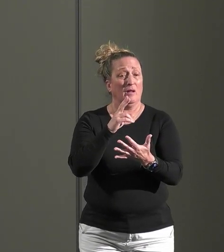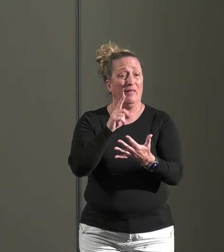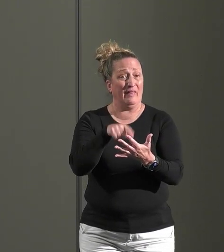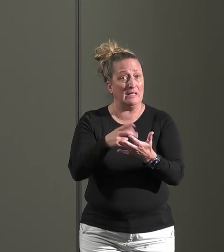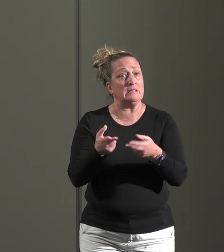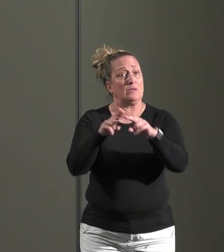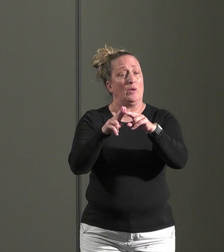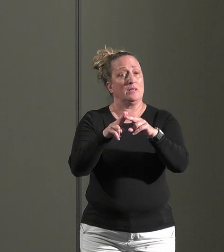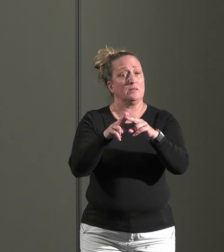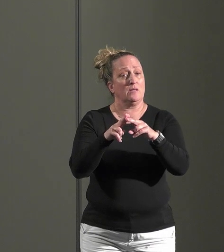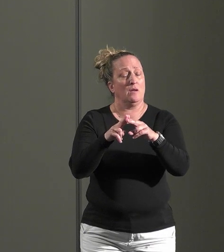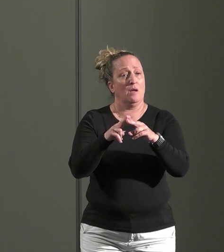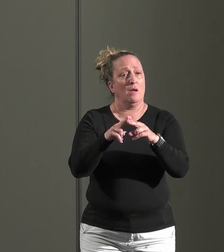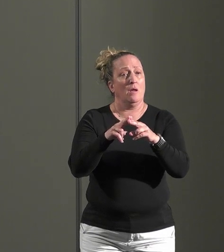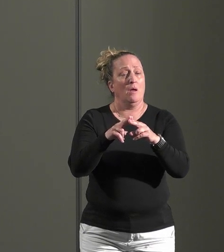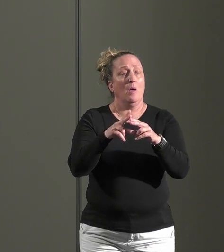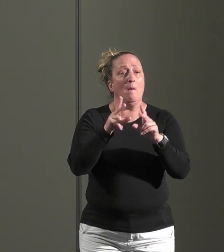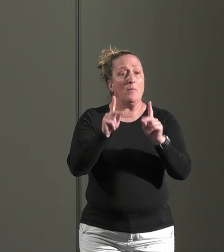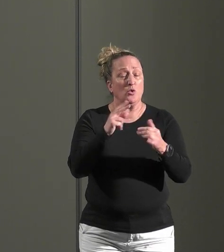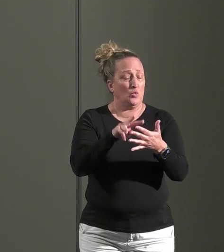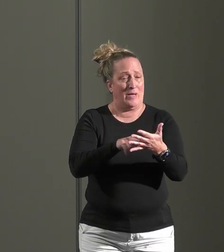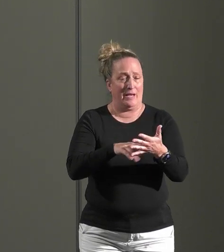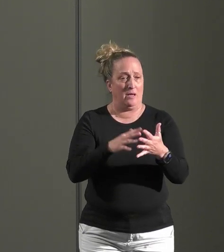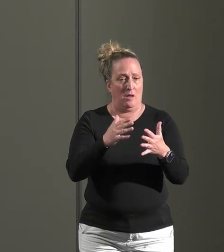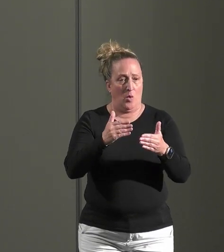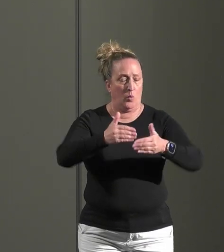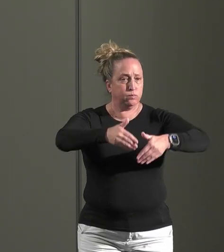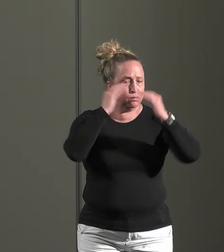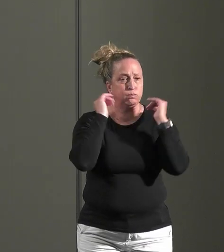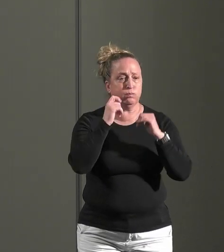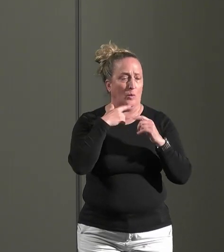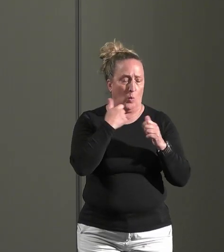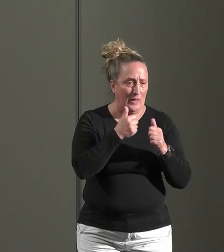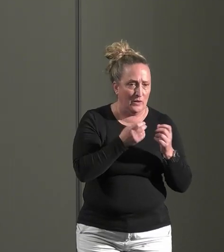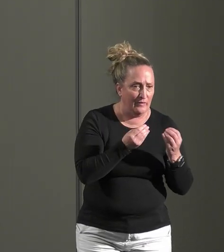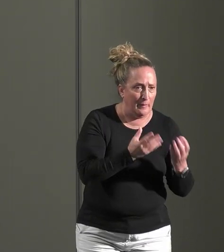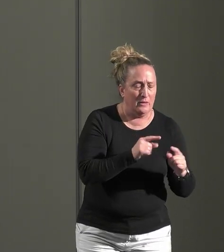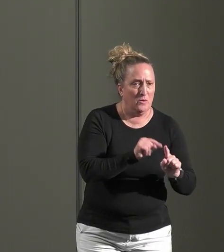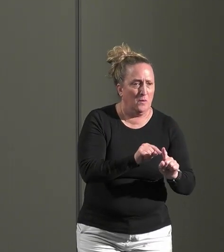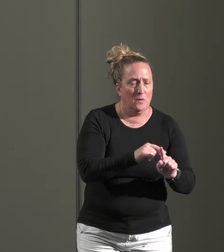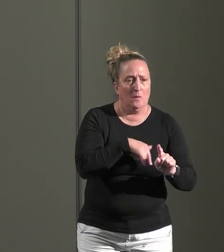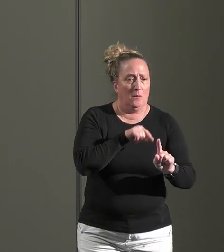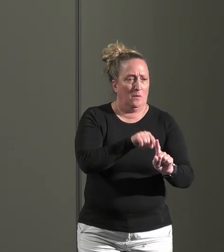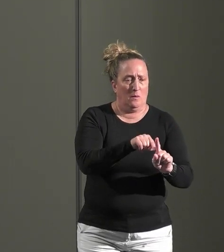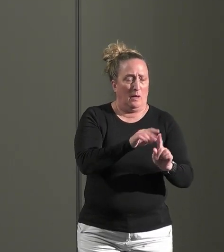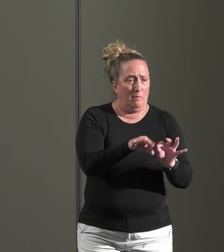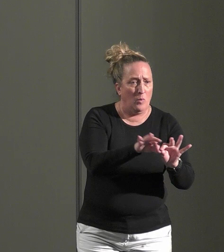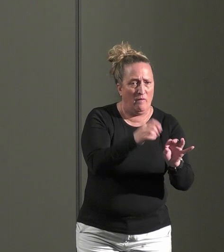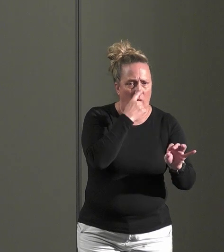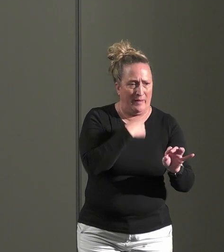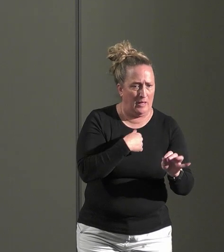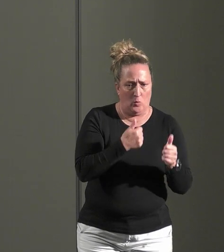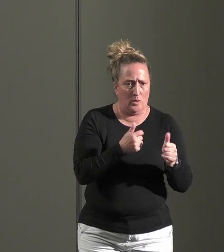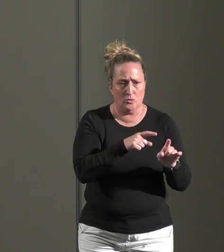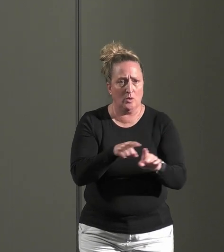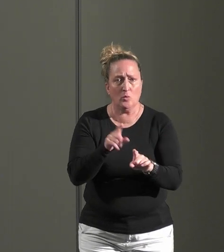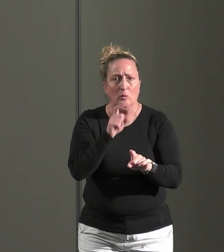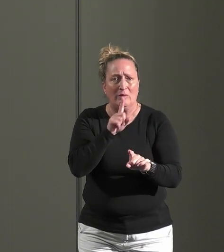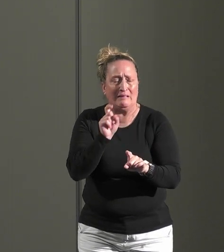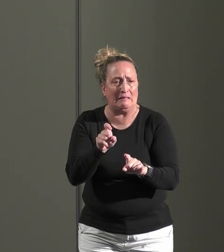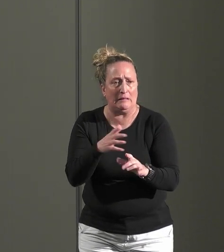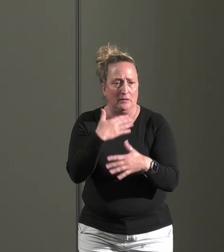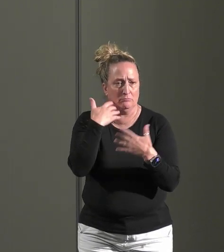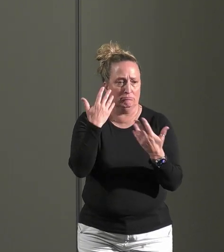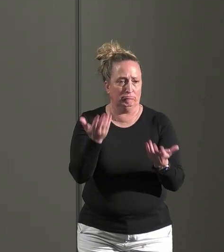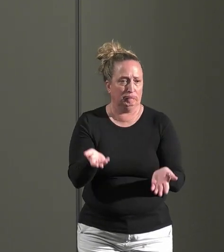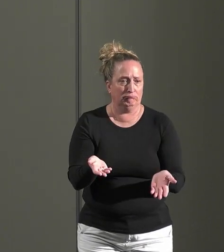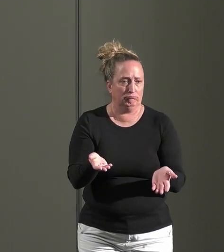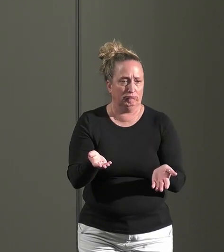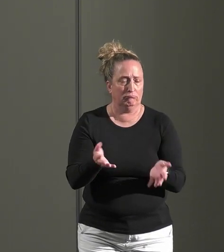the cognitive load on the person to filter out which information is critical and I need?